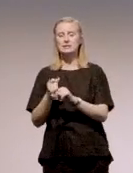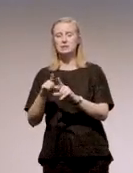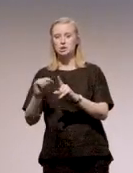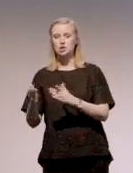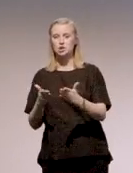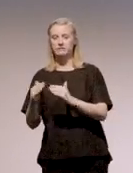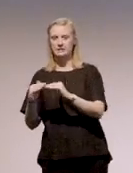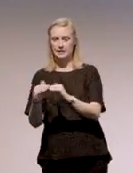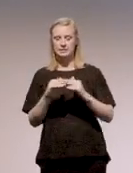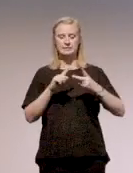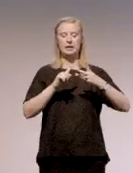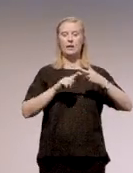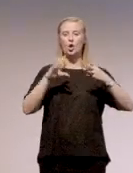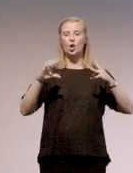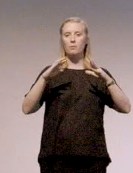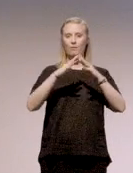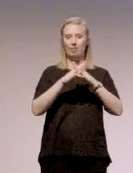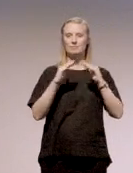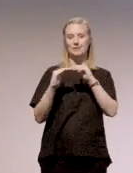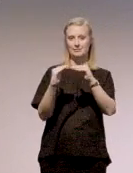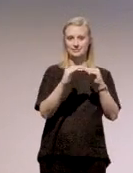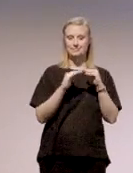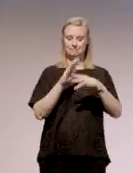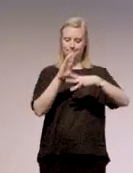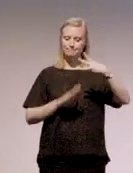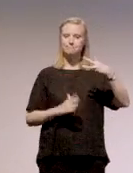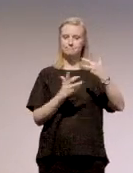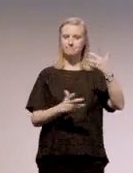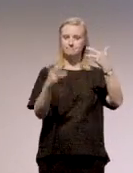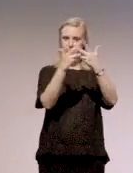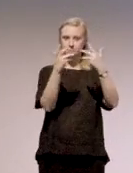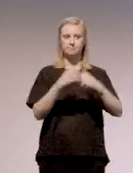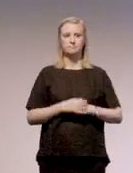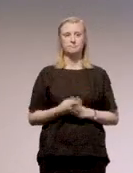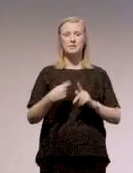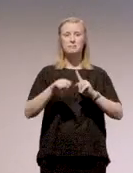Commonwealth Standards. But more than that, we really wanted to call out what it applies to.